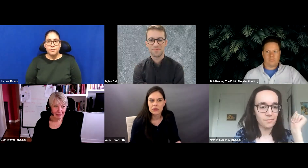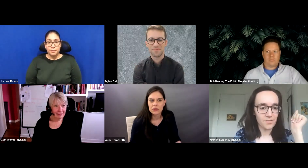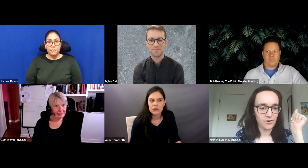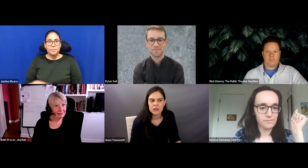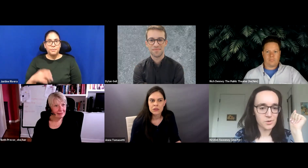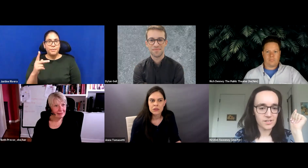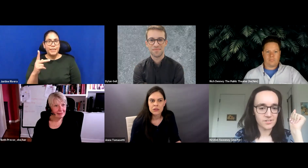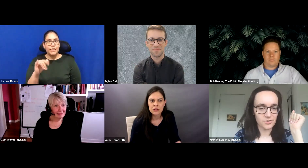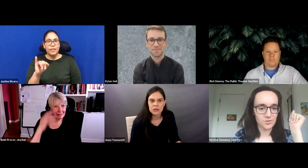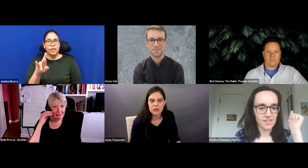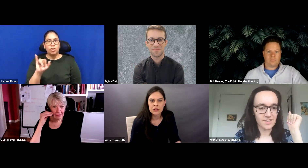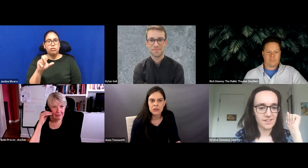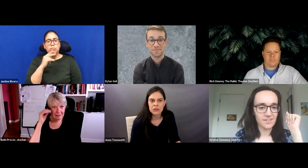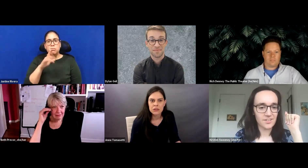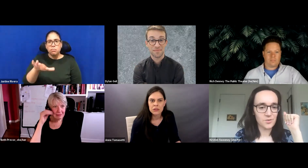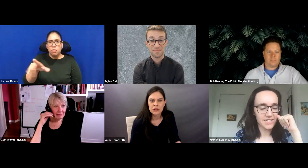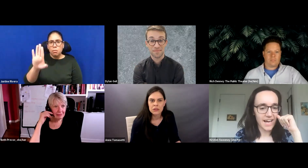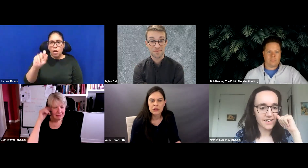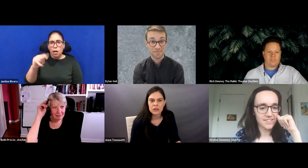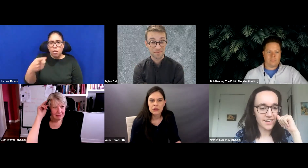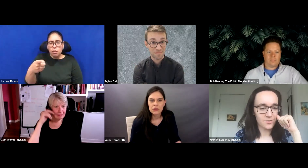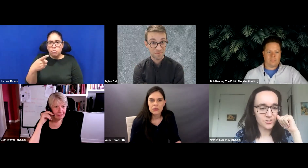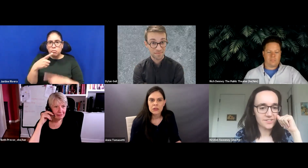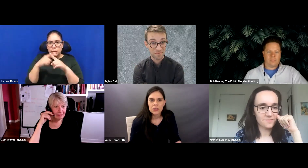Beth, you're unmuted. Did you have anything you wanted to add to that question?